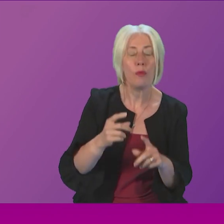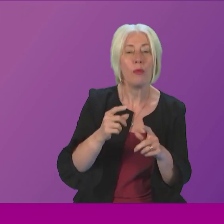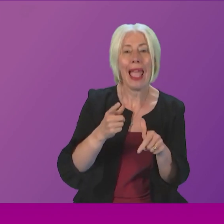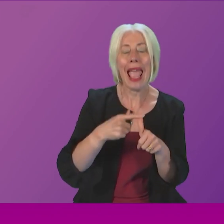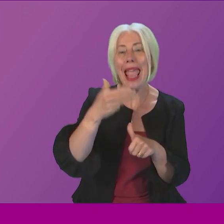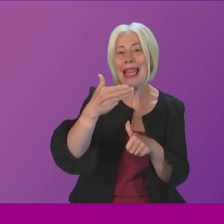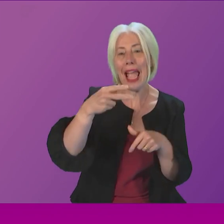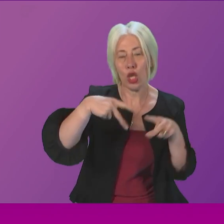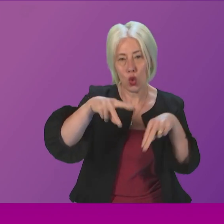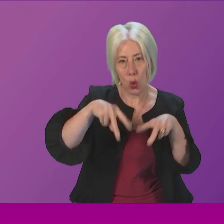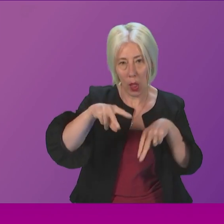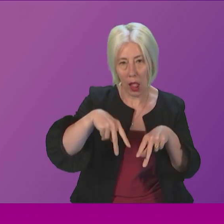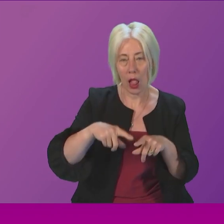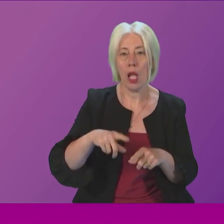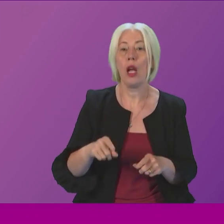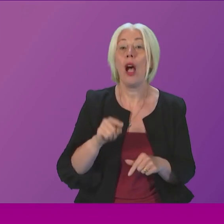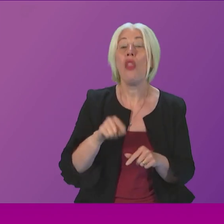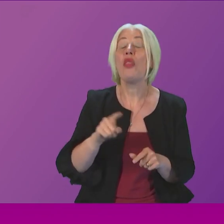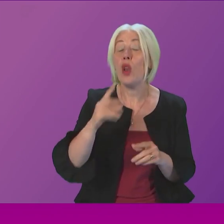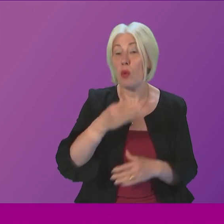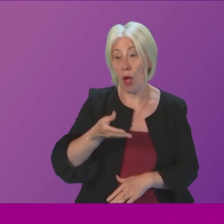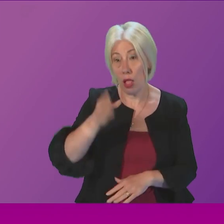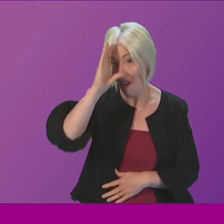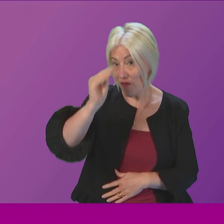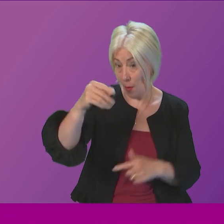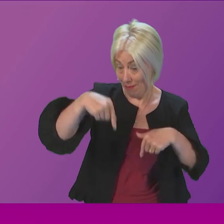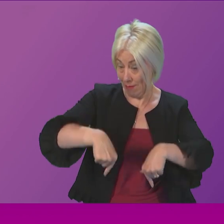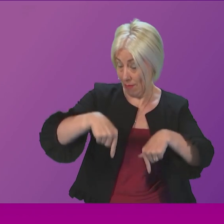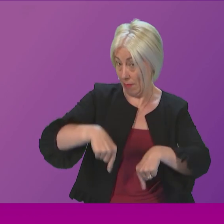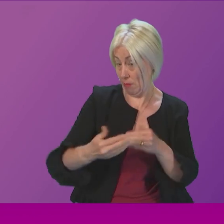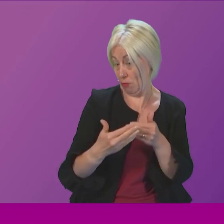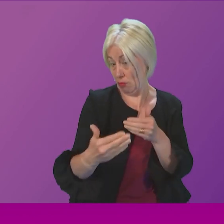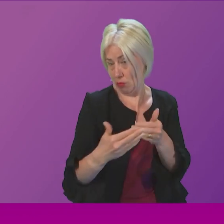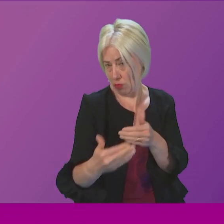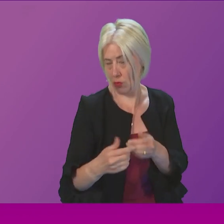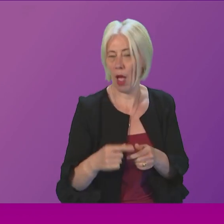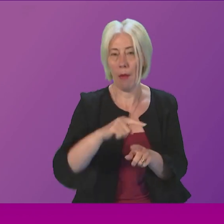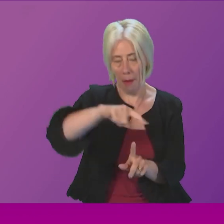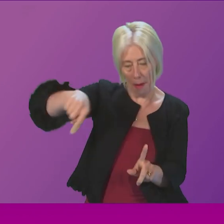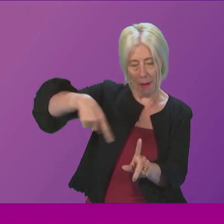update Parliament in due course. In terms of safety—because I always bring it back to the issue of safety, which is so